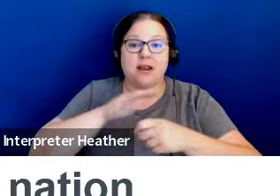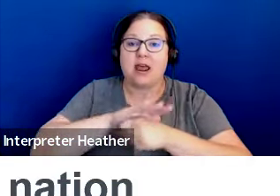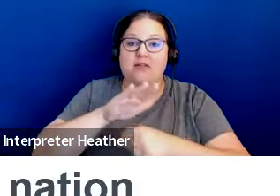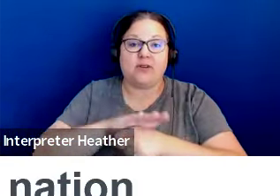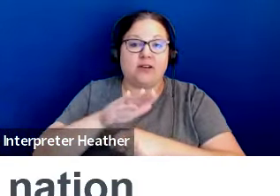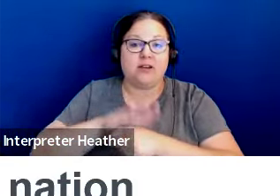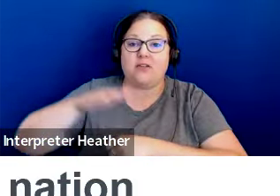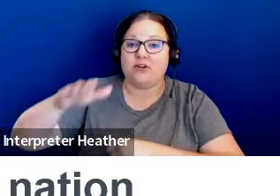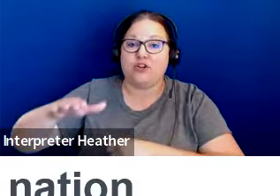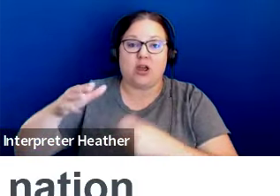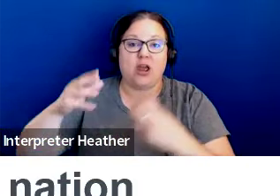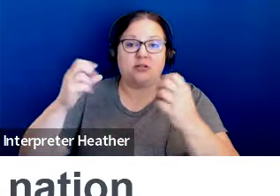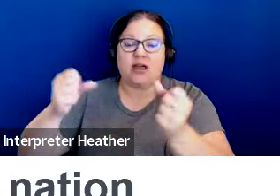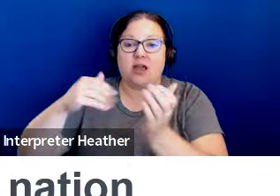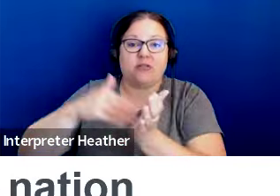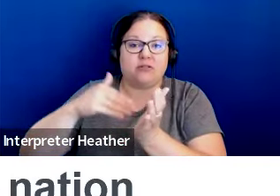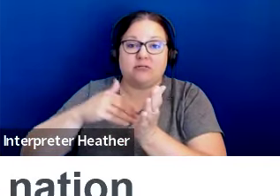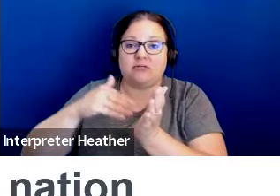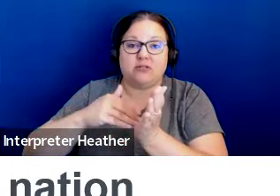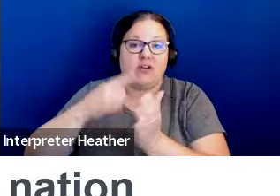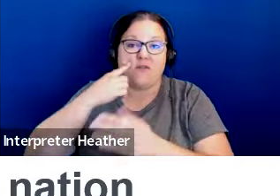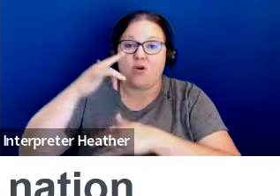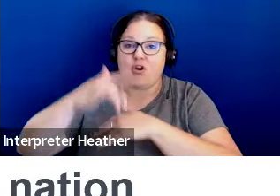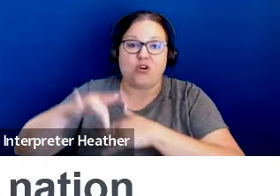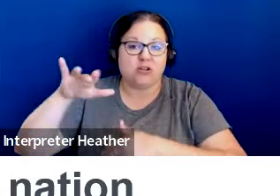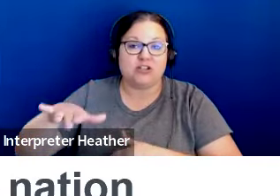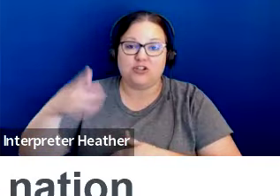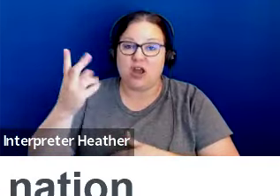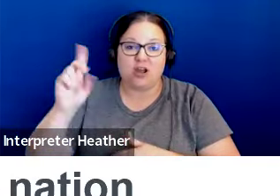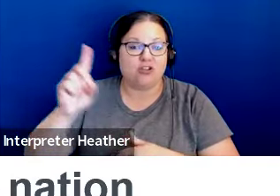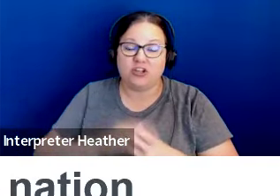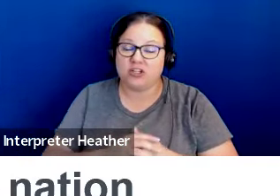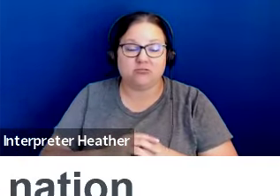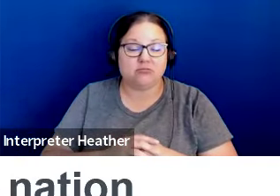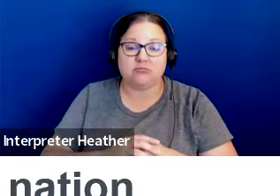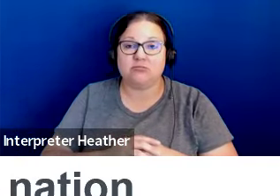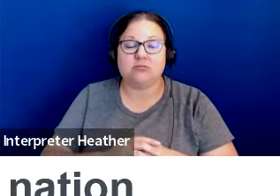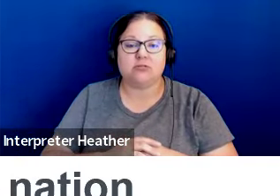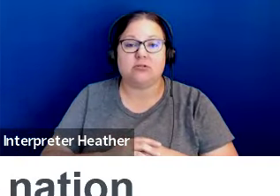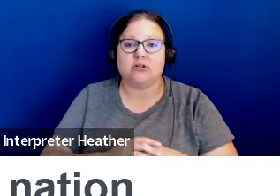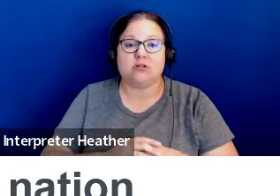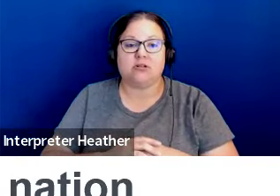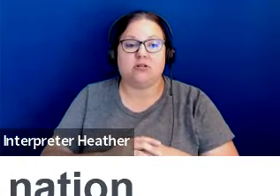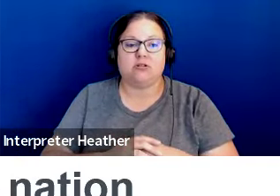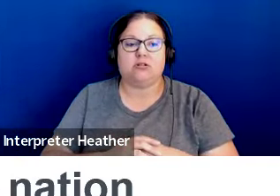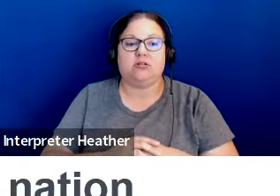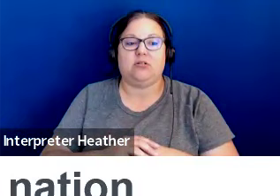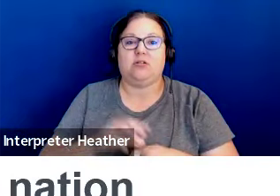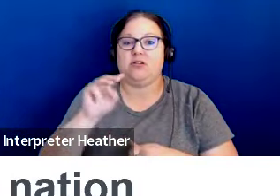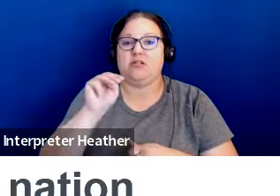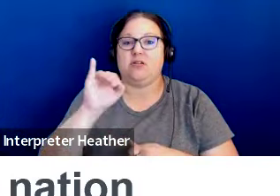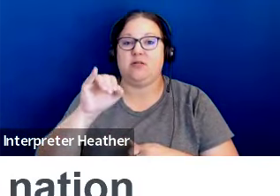with intensive training in early childhood, we have our Mississippi delta and other rural